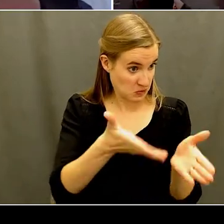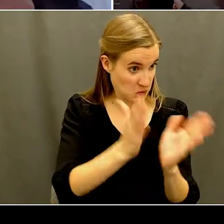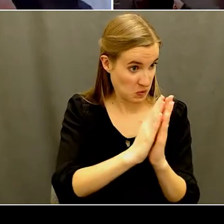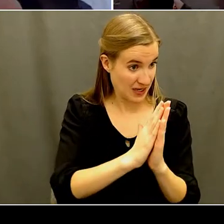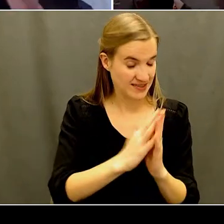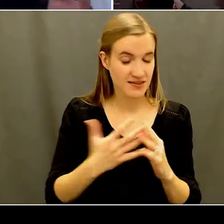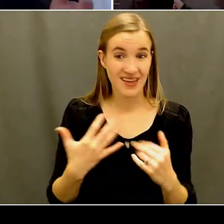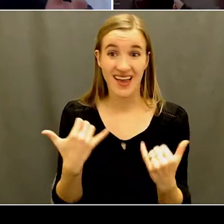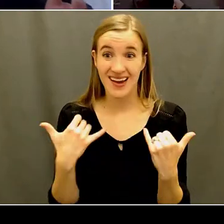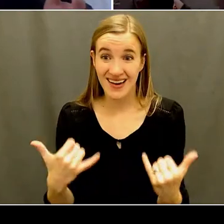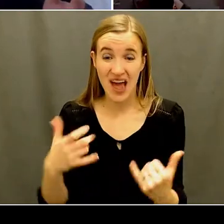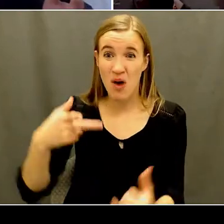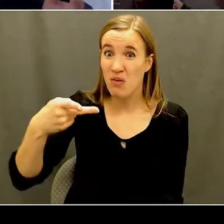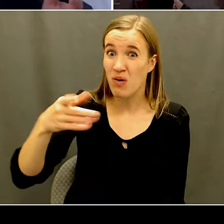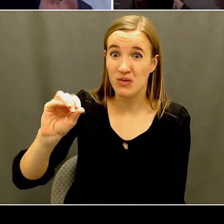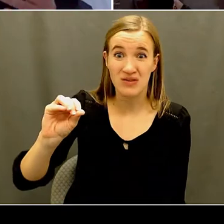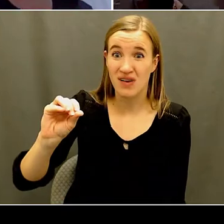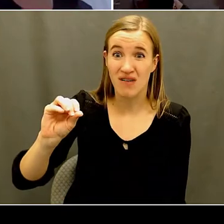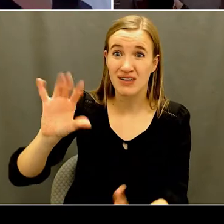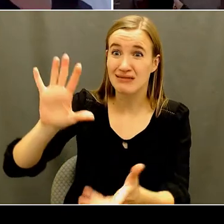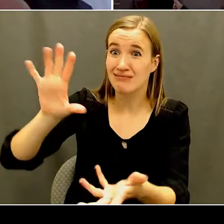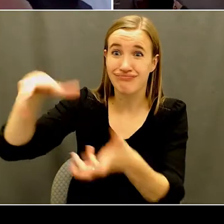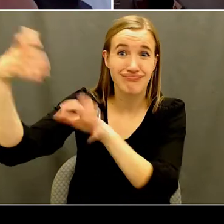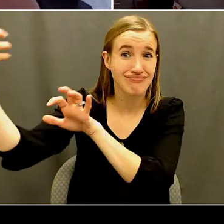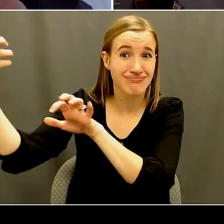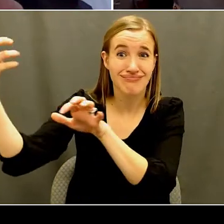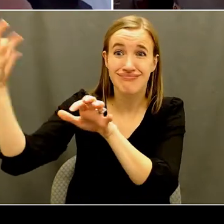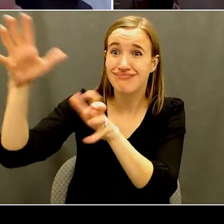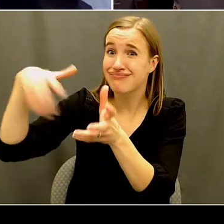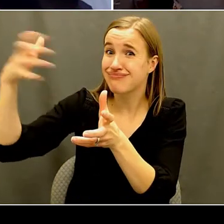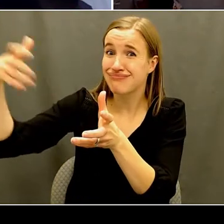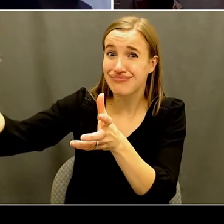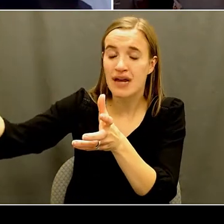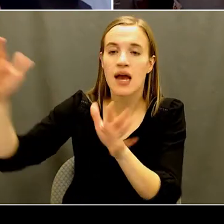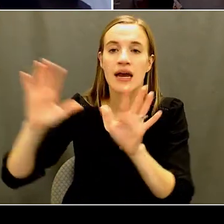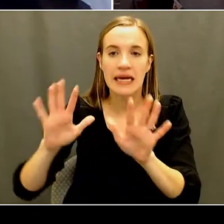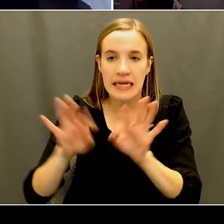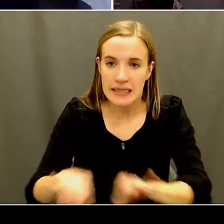is not accessible. Whether it's folks with print disabilities, like blindness